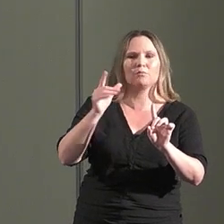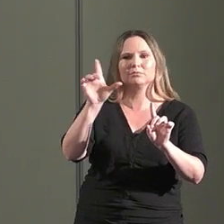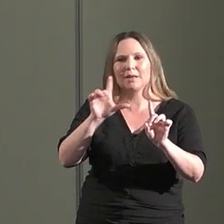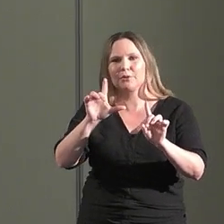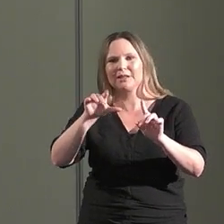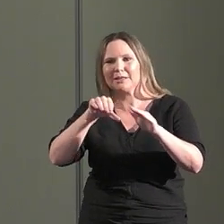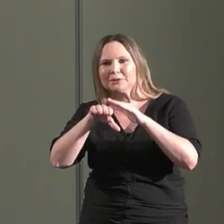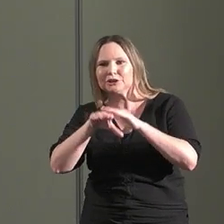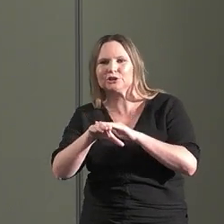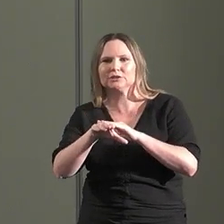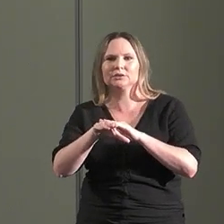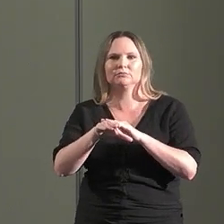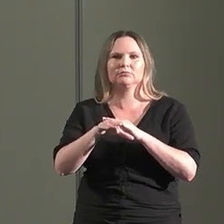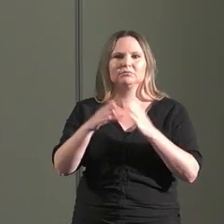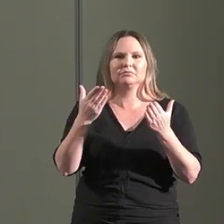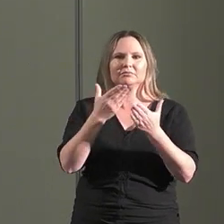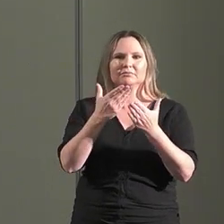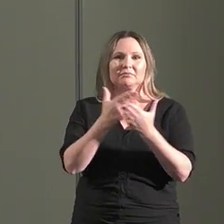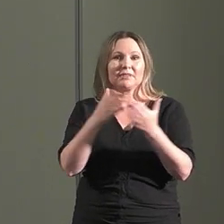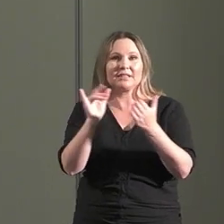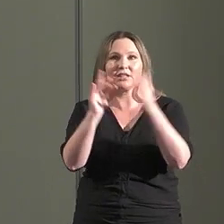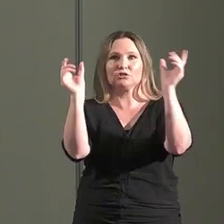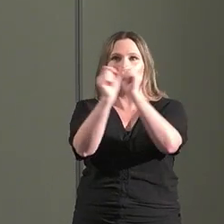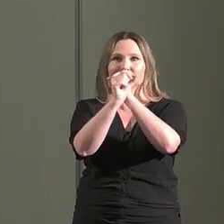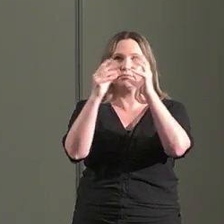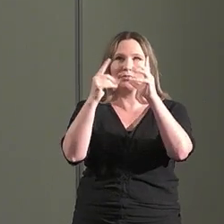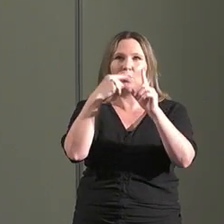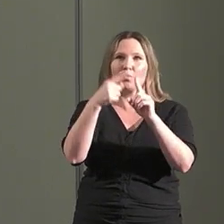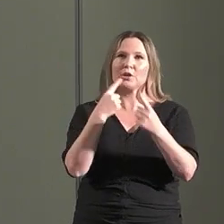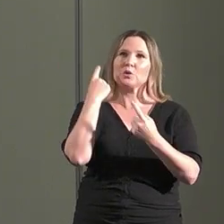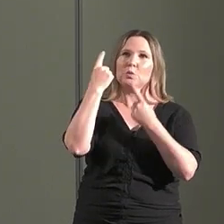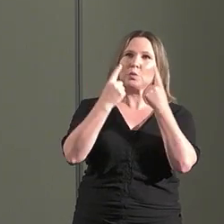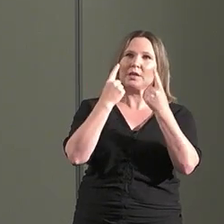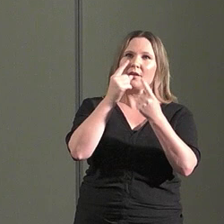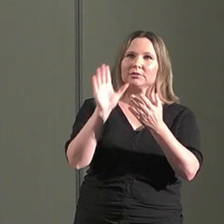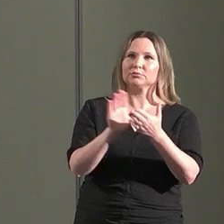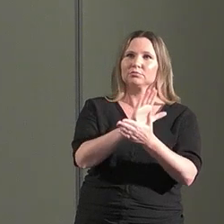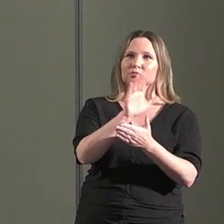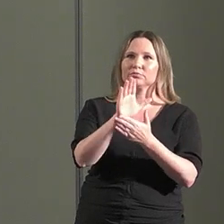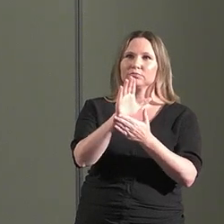you think of as representative of an institution.